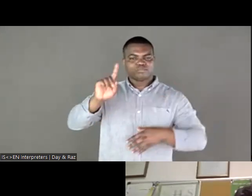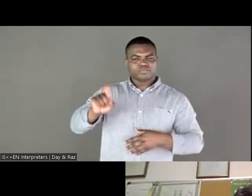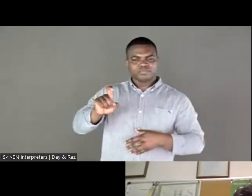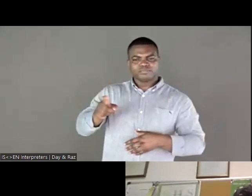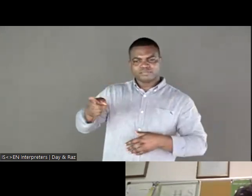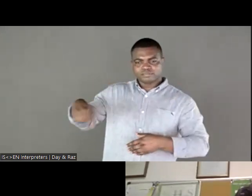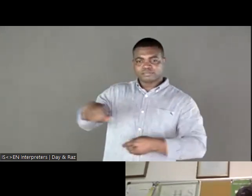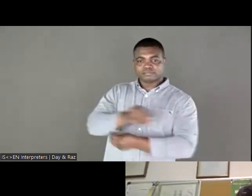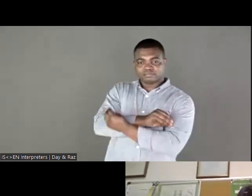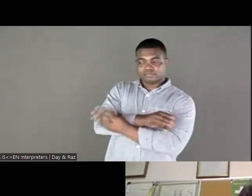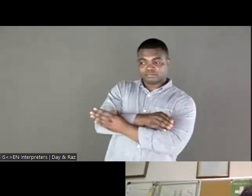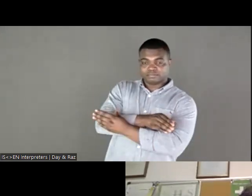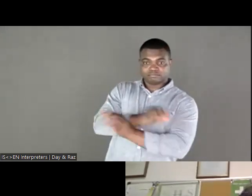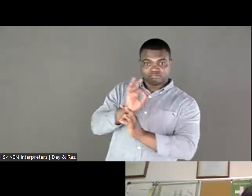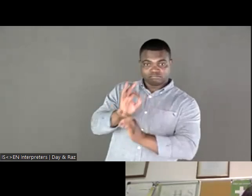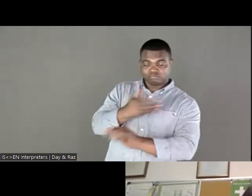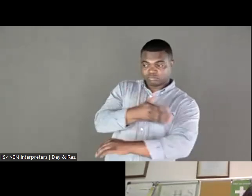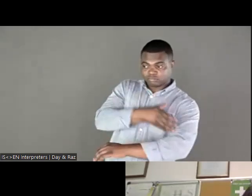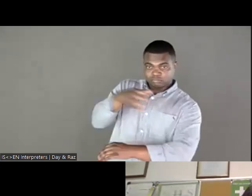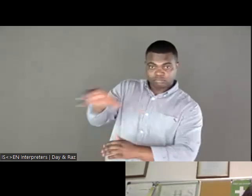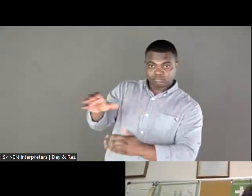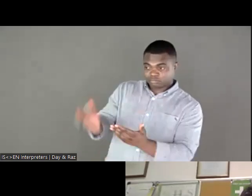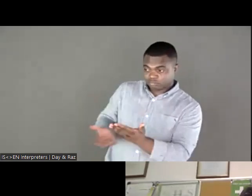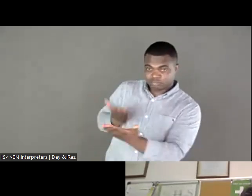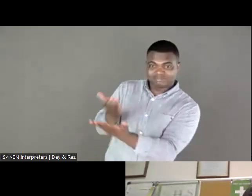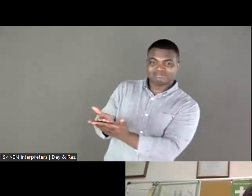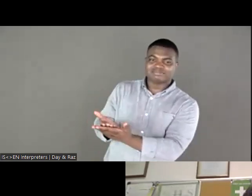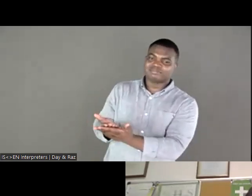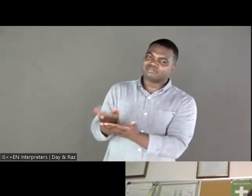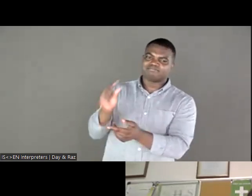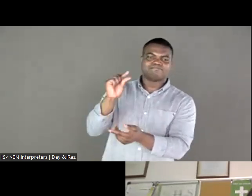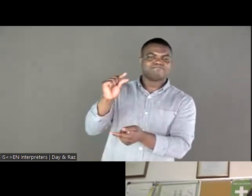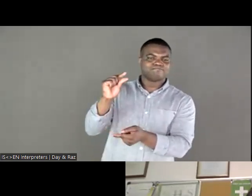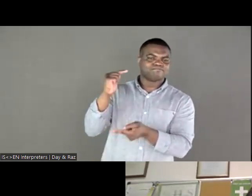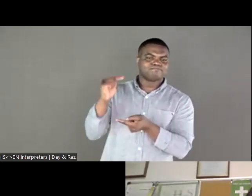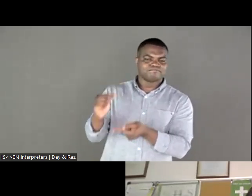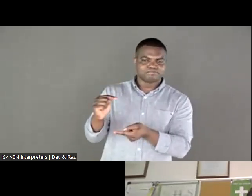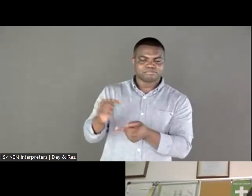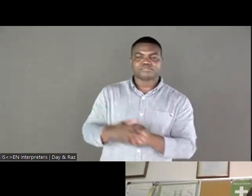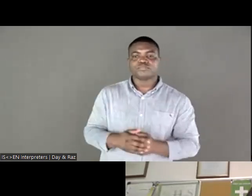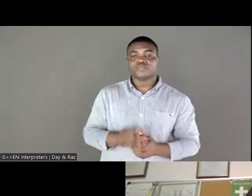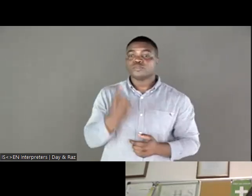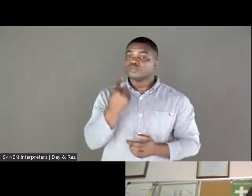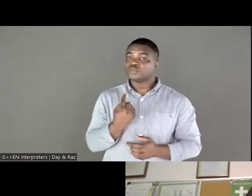discuss the coordination of clusters work and the improvement because the resources are limited